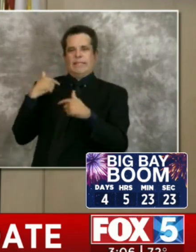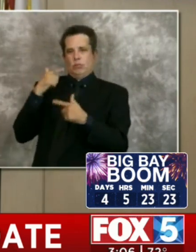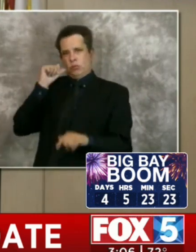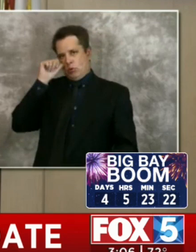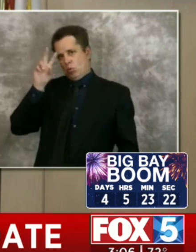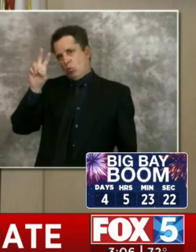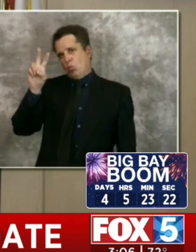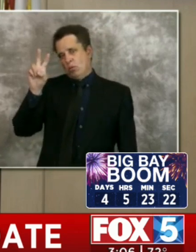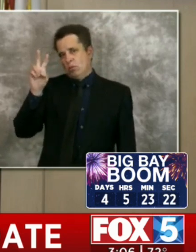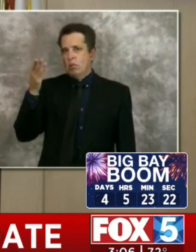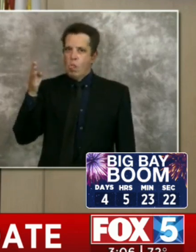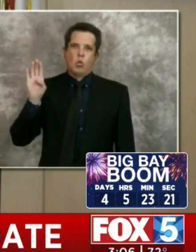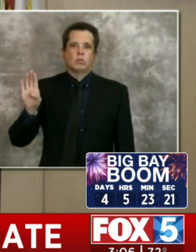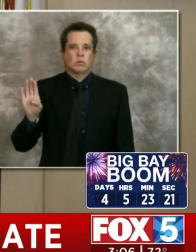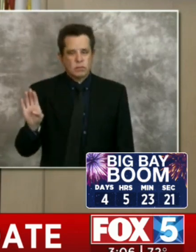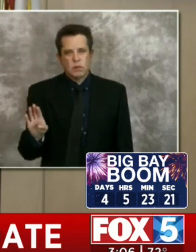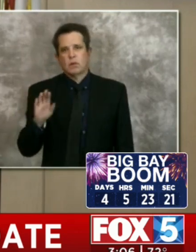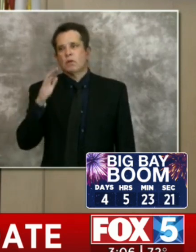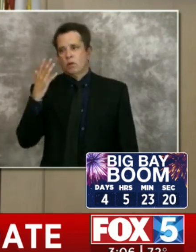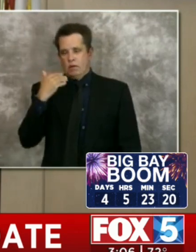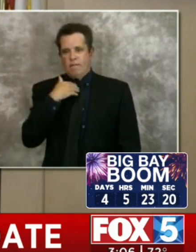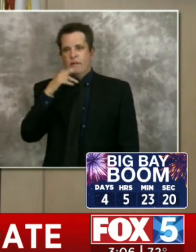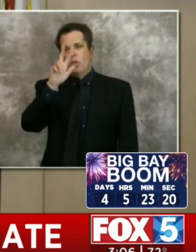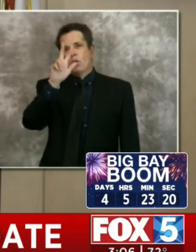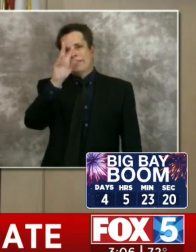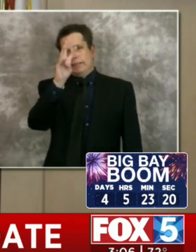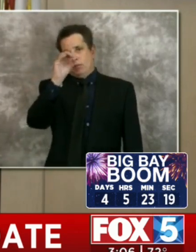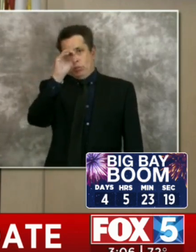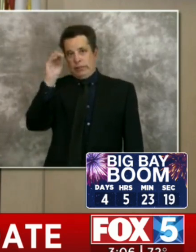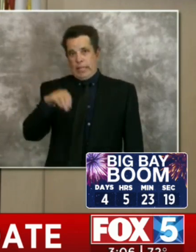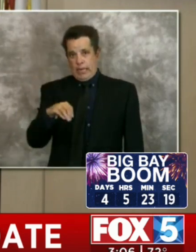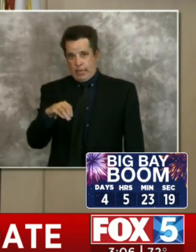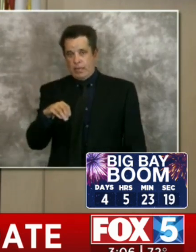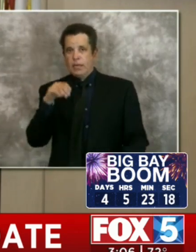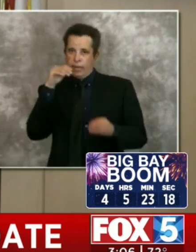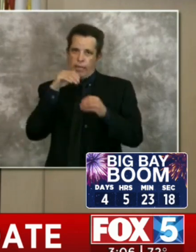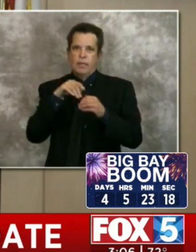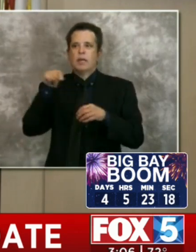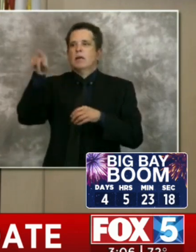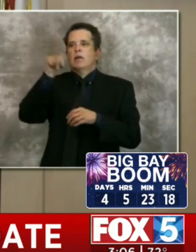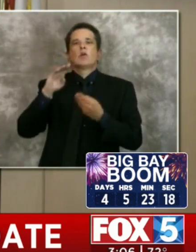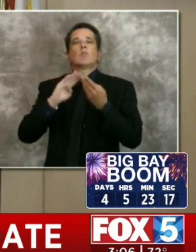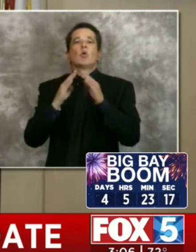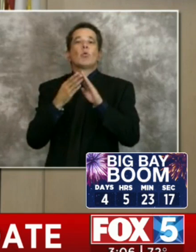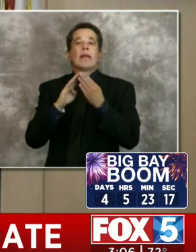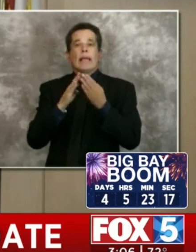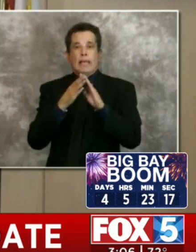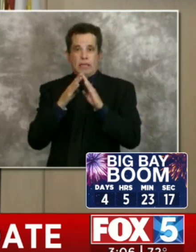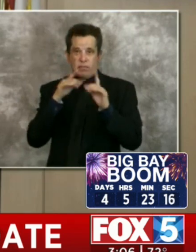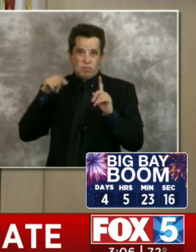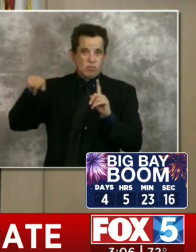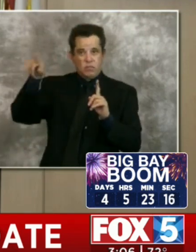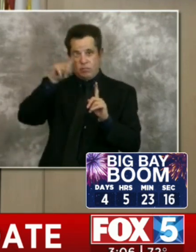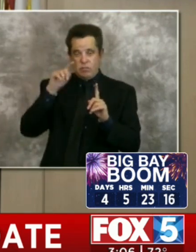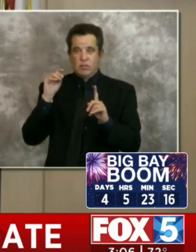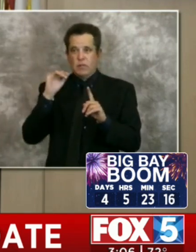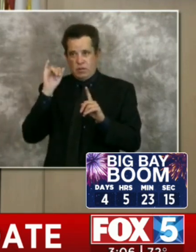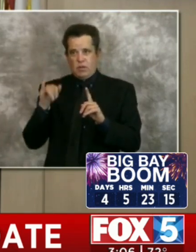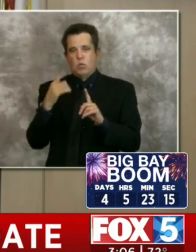YESTERDAY INTO OUTBREAKS BECAME INACTIVE SINCE YESTERDAY AND LASTLY WE HAVE